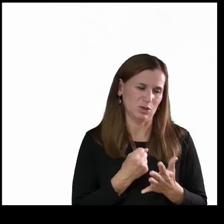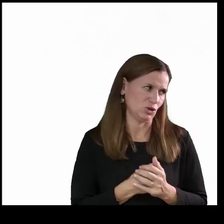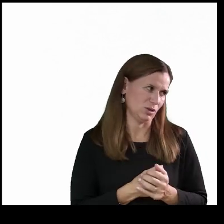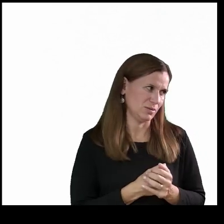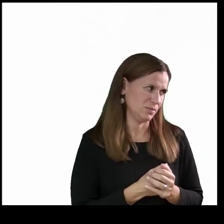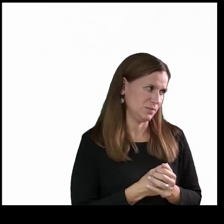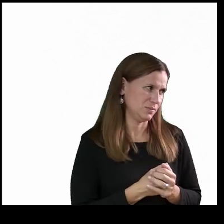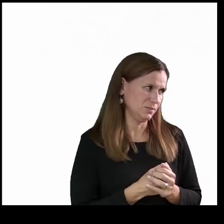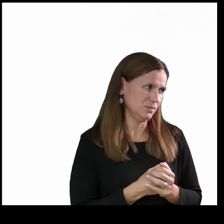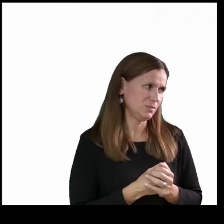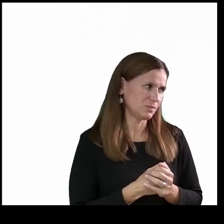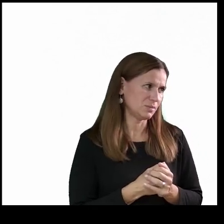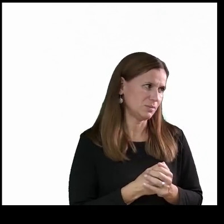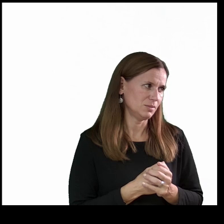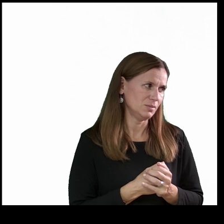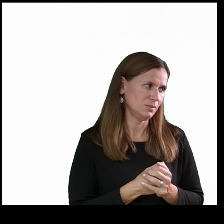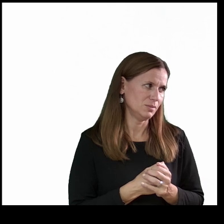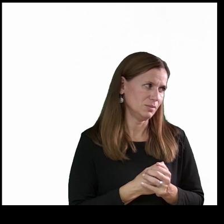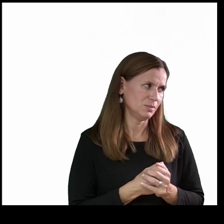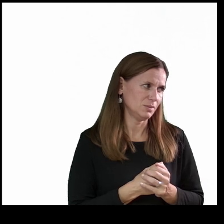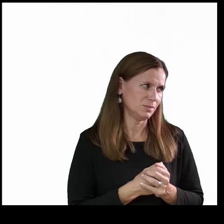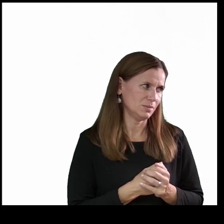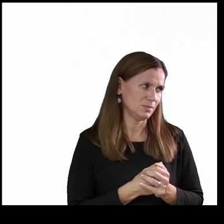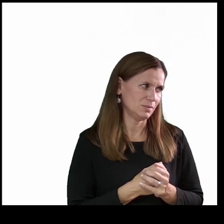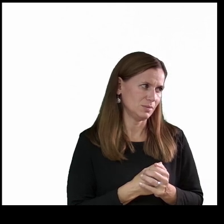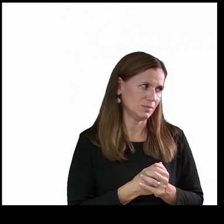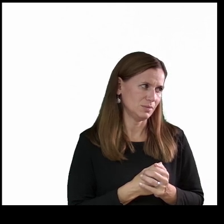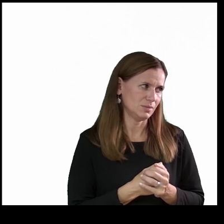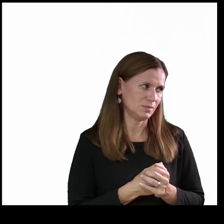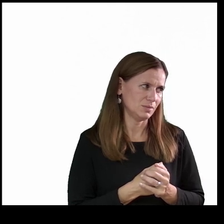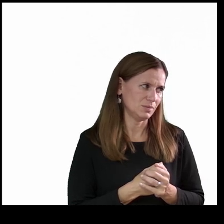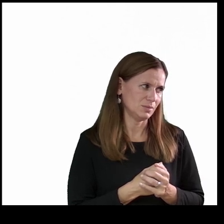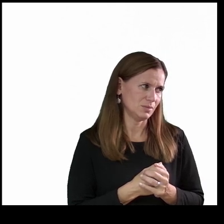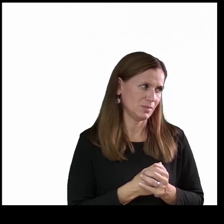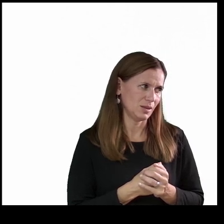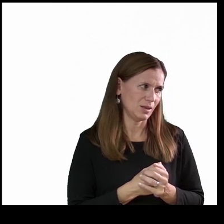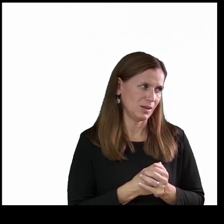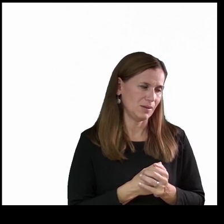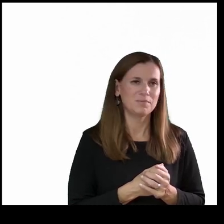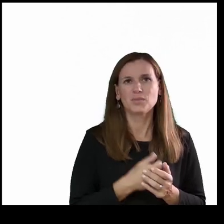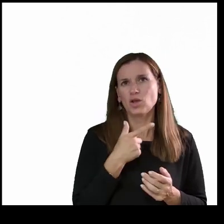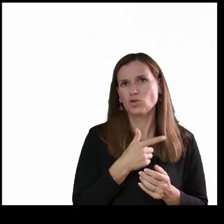This analogy, this can come with an analogy with the architectural description of a circuit.